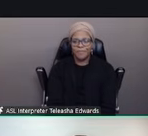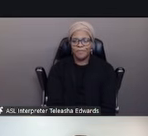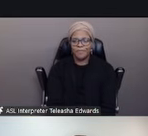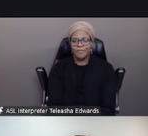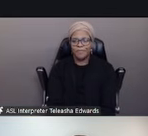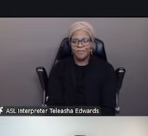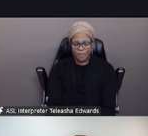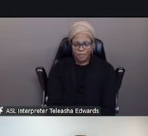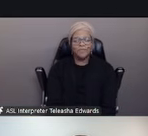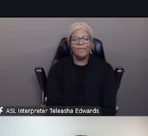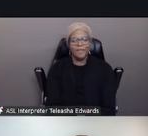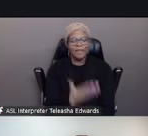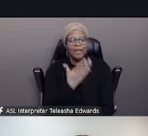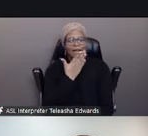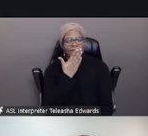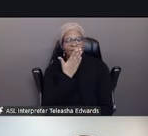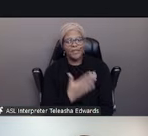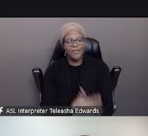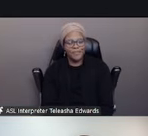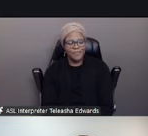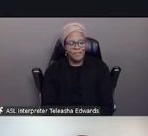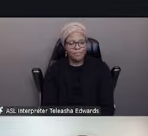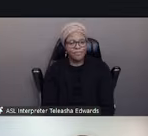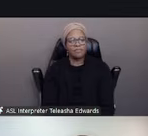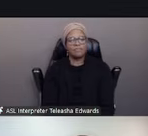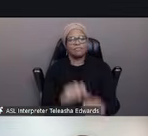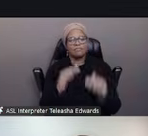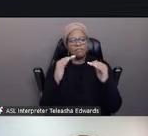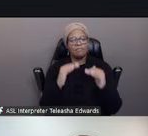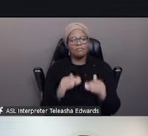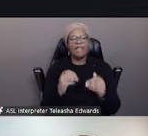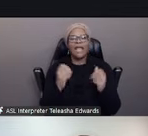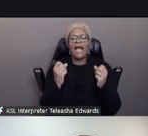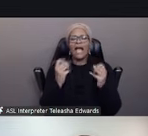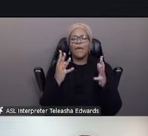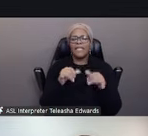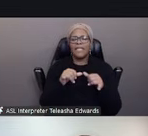Thank you. How many awardes will there be?